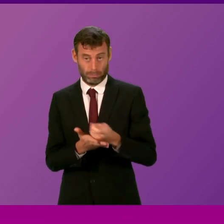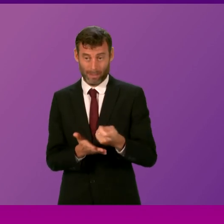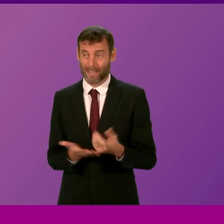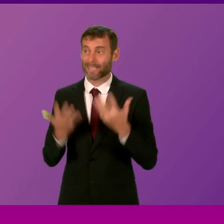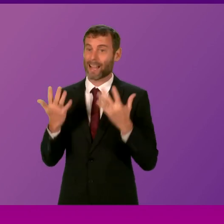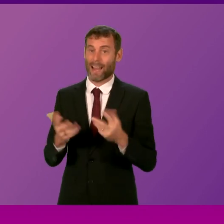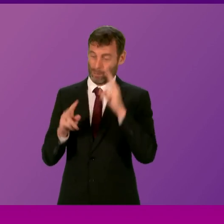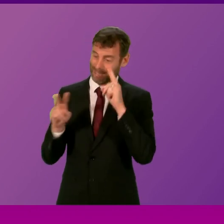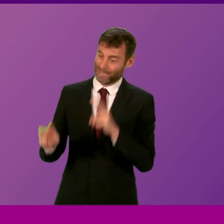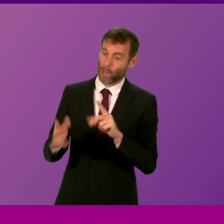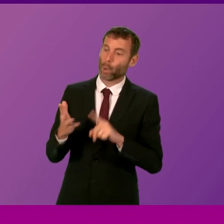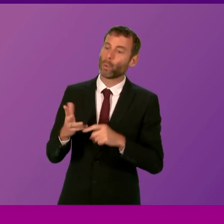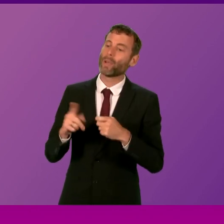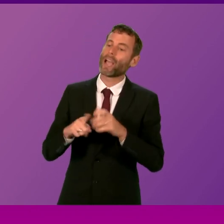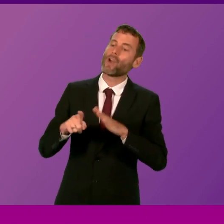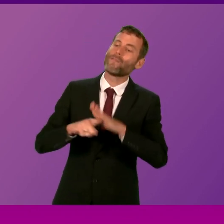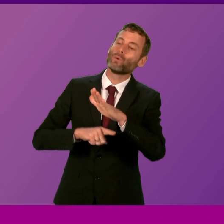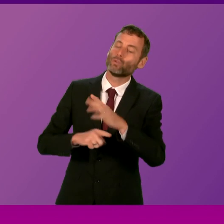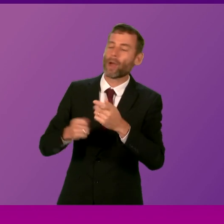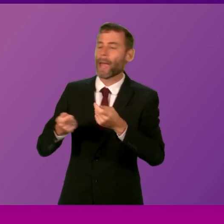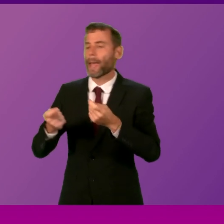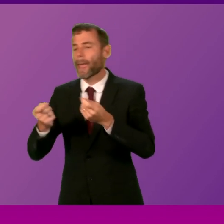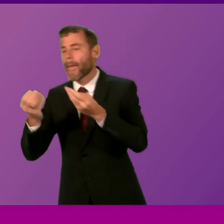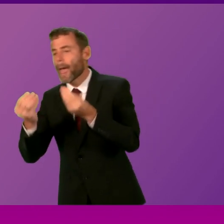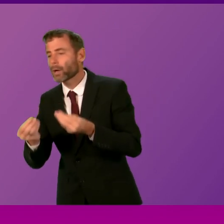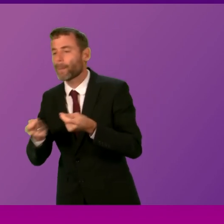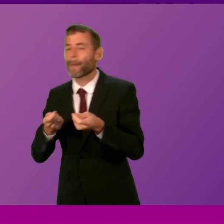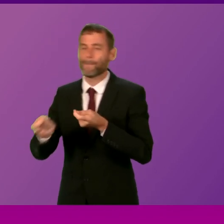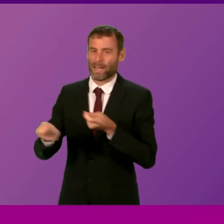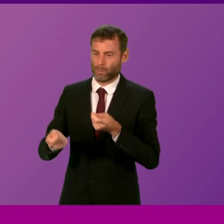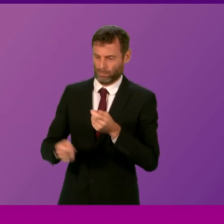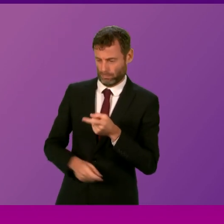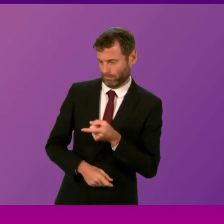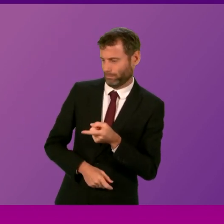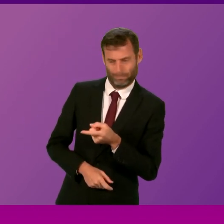had in terms of economic management, which was already severely damaged by Brexit.